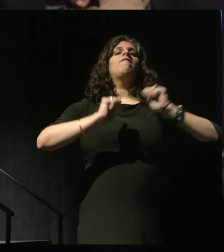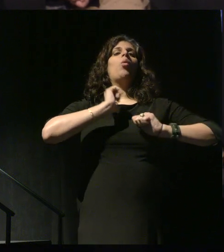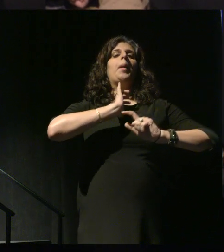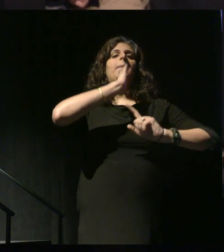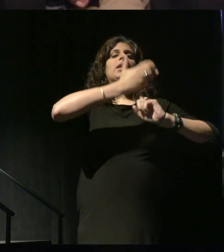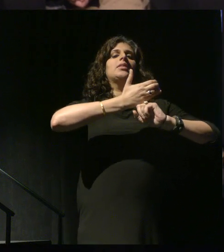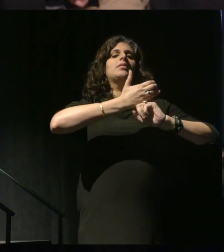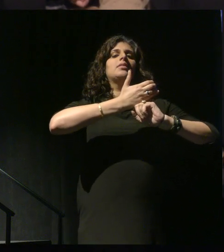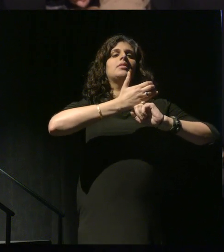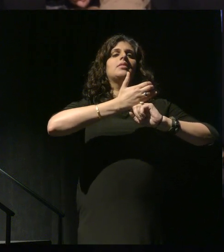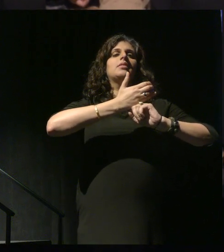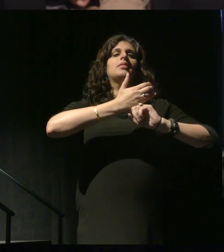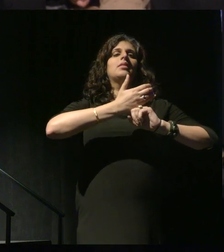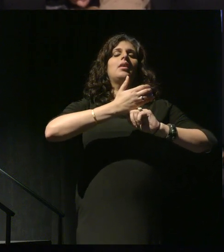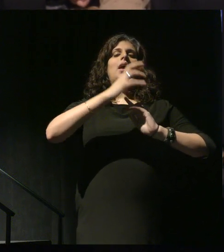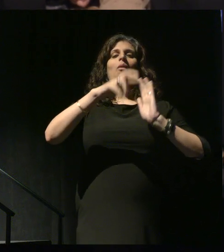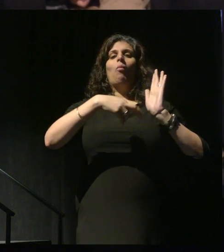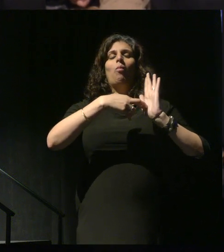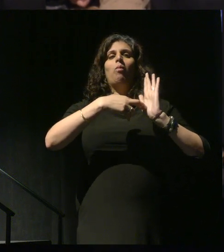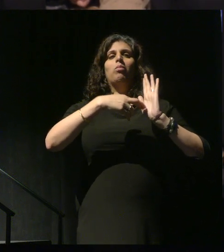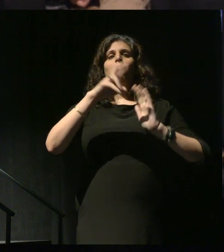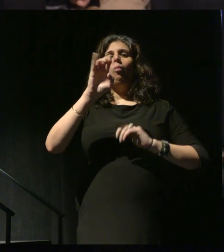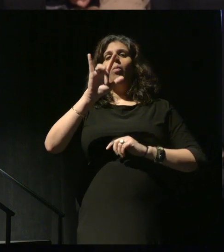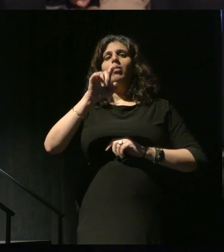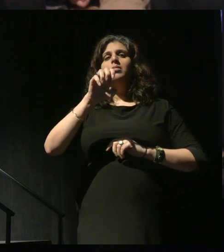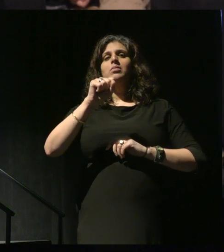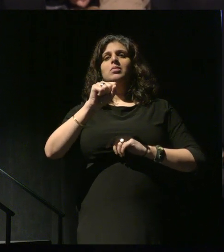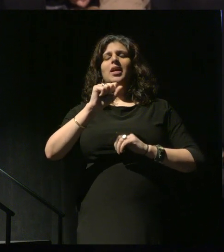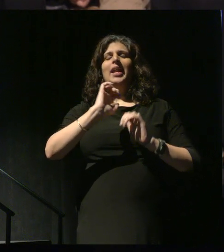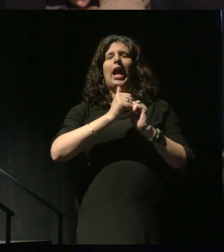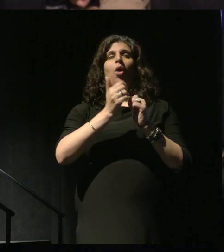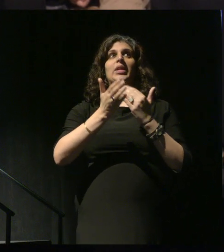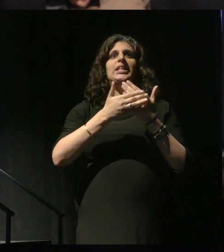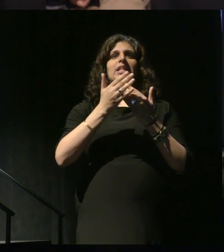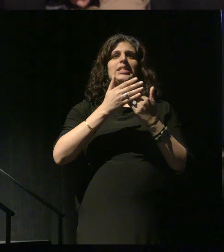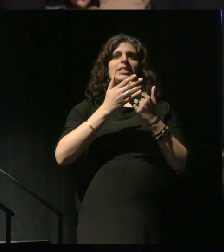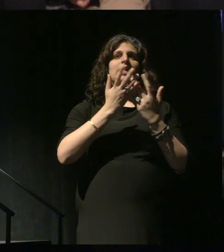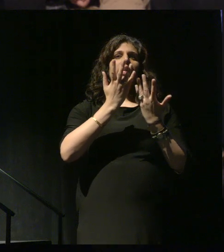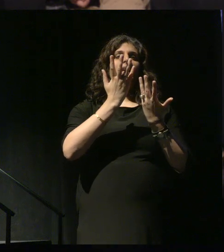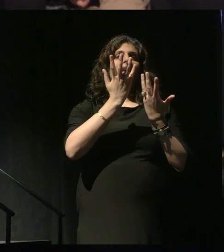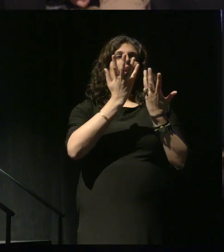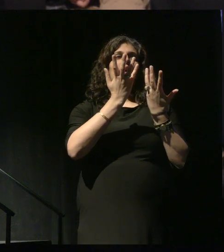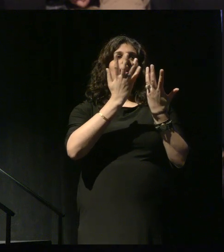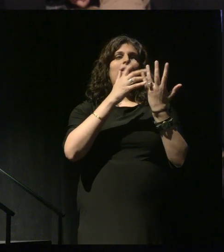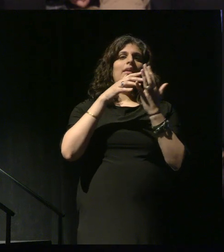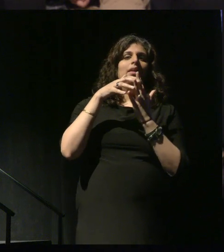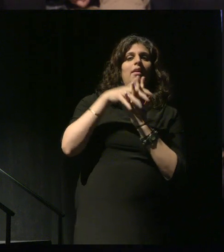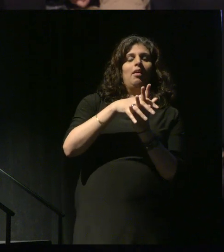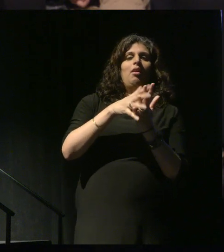And roles and how easy it is to slip into what feels like a movie or a show, right?